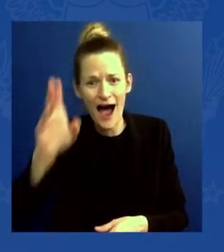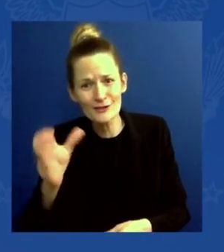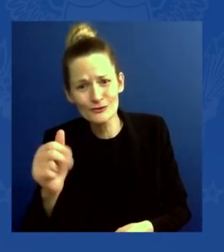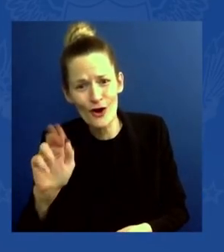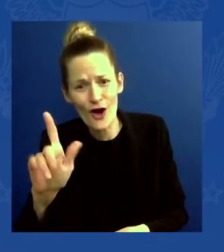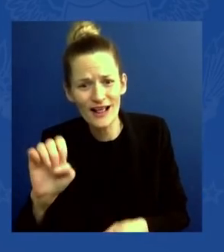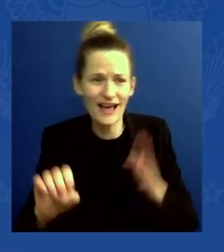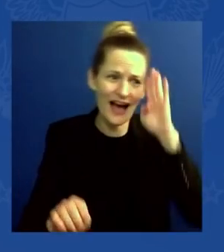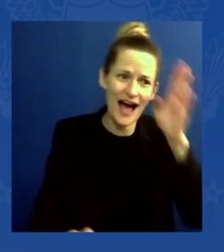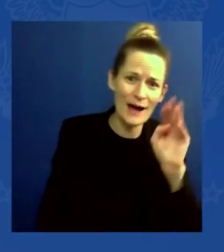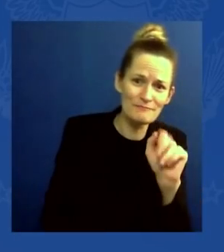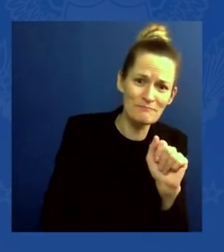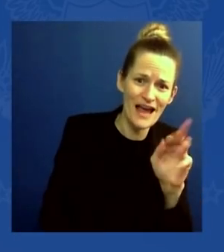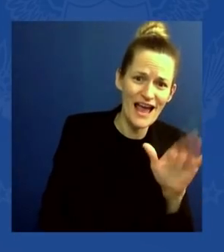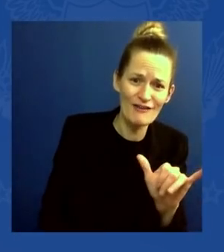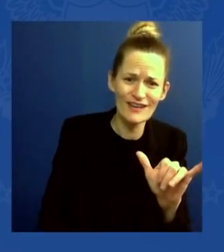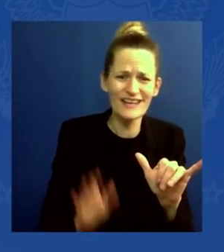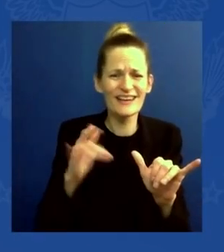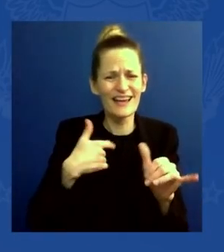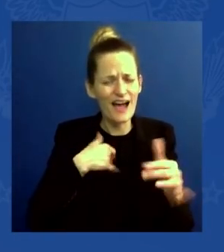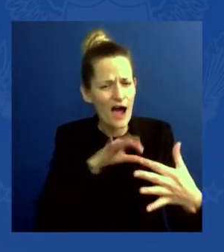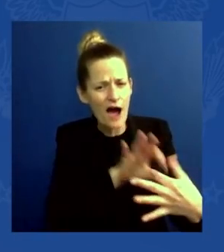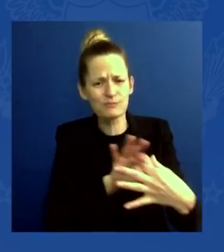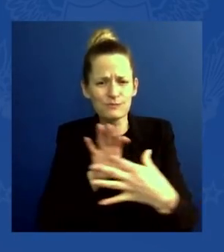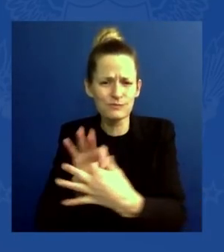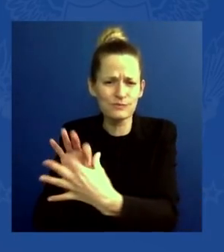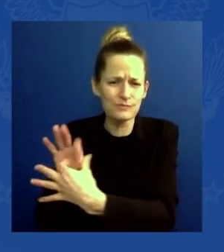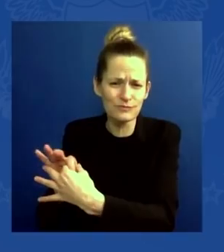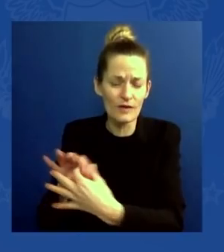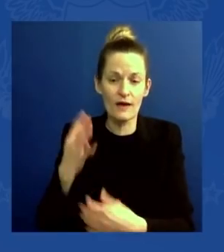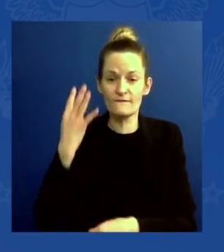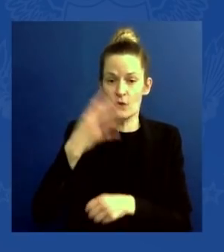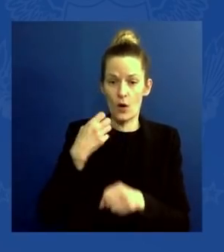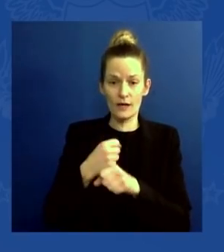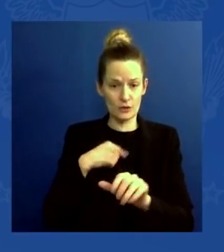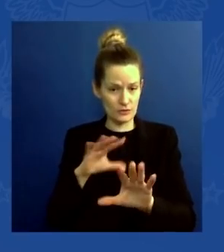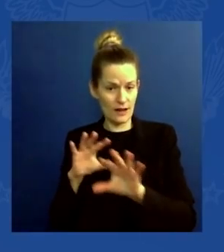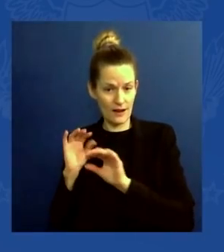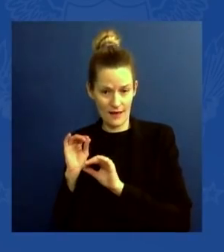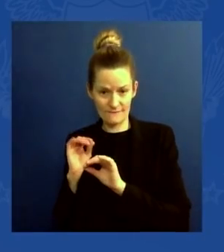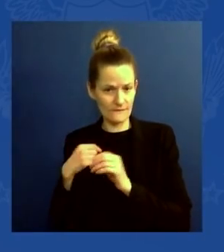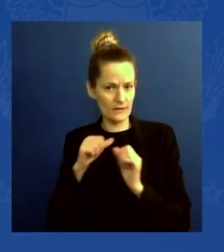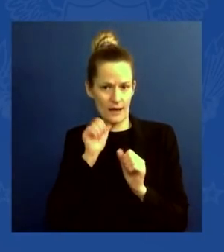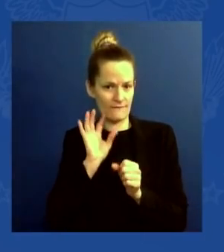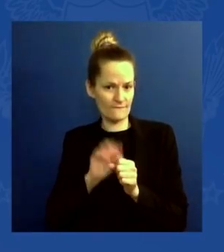to build trust. Because everything I say I'm going to try to do, I will try to do.